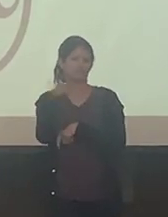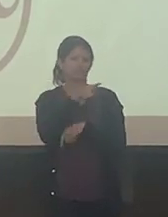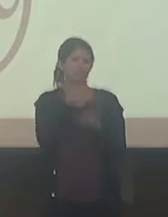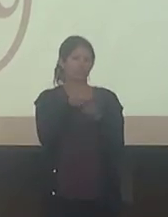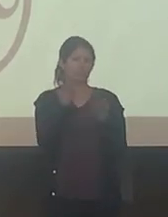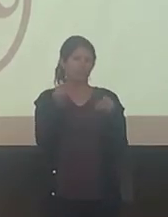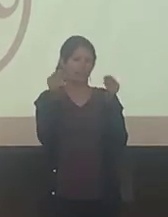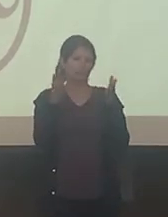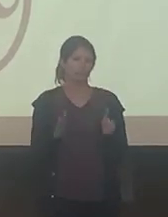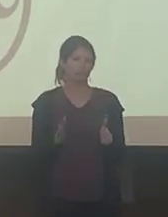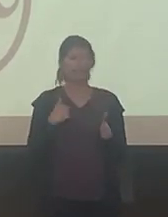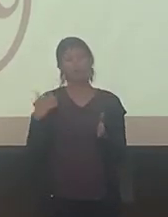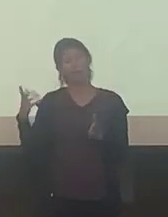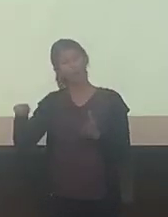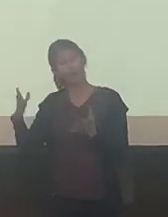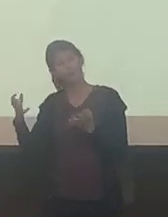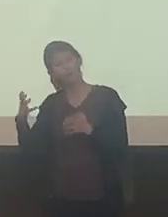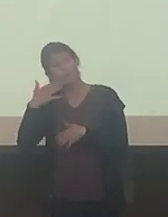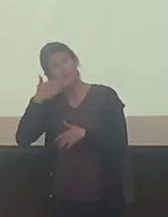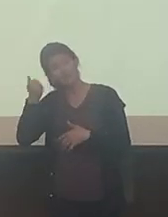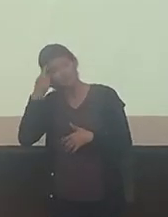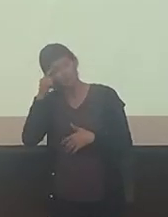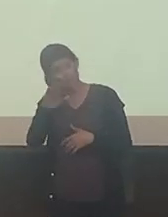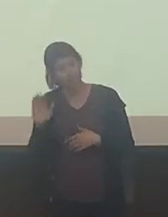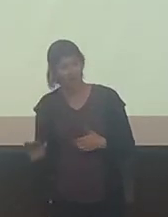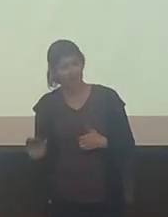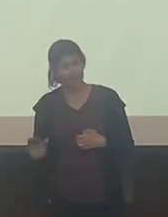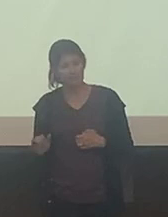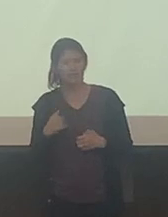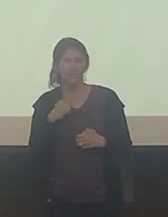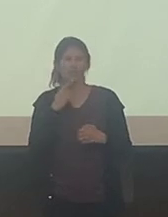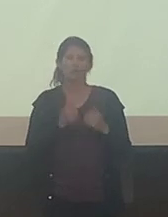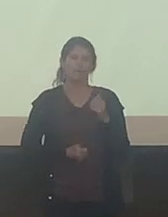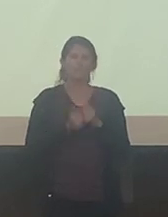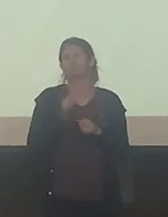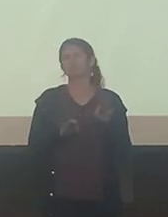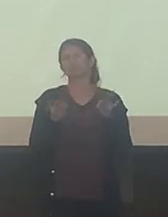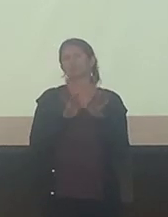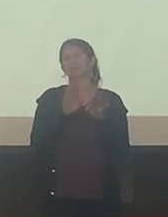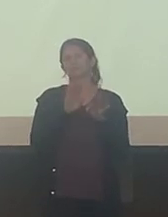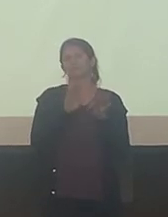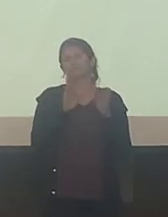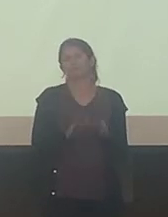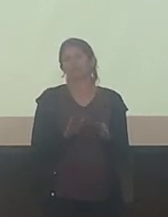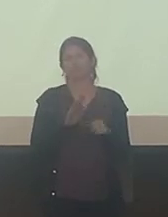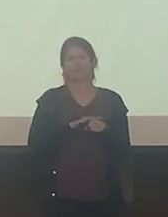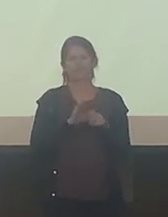child but you're the important person not the most important person on the team um what happens if if